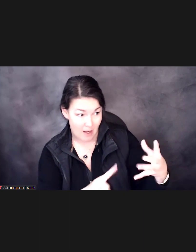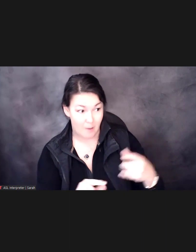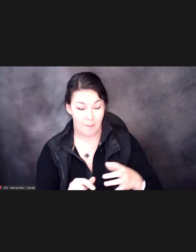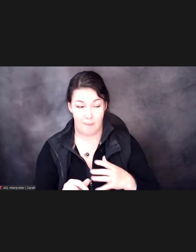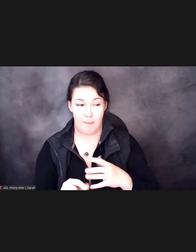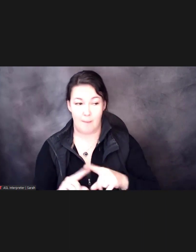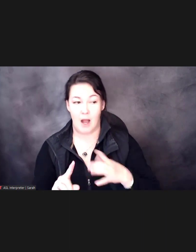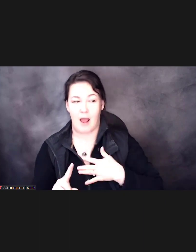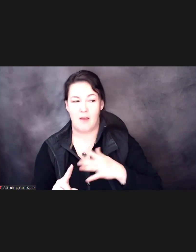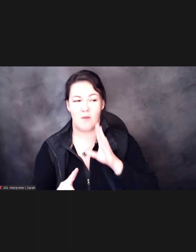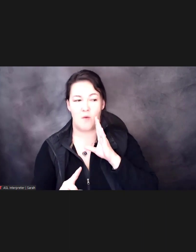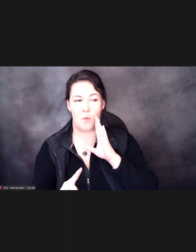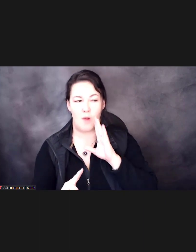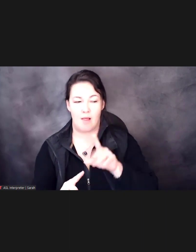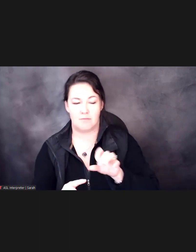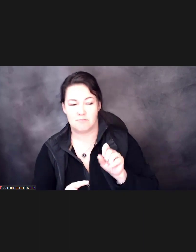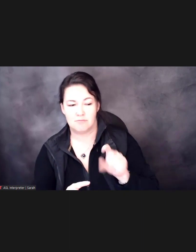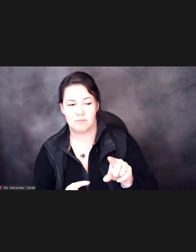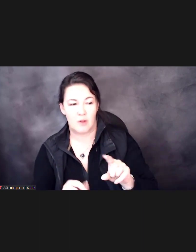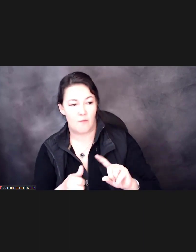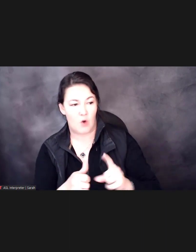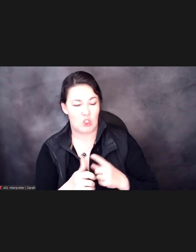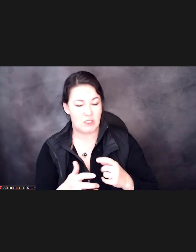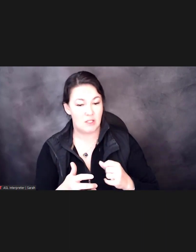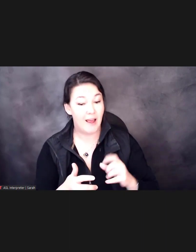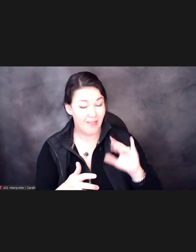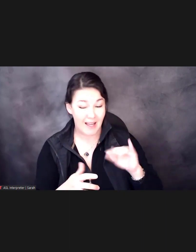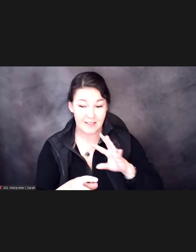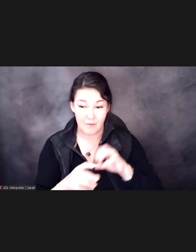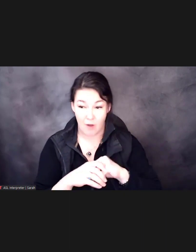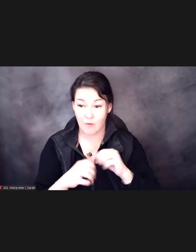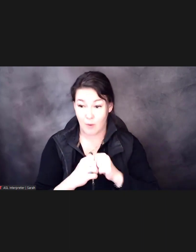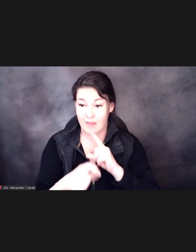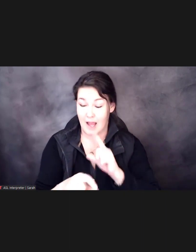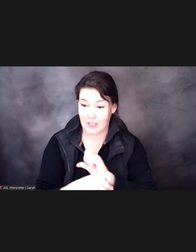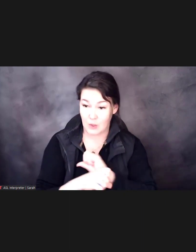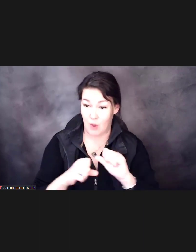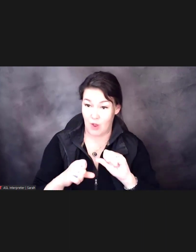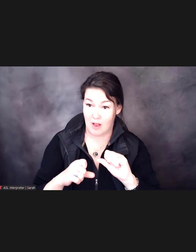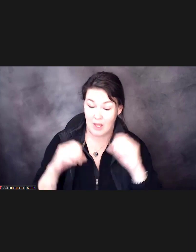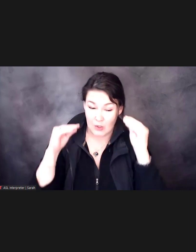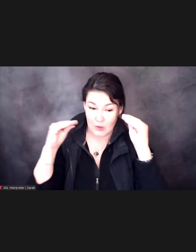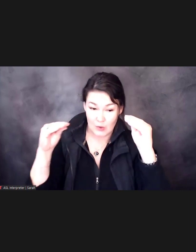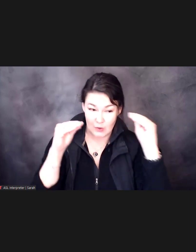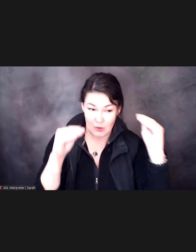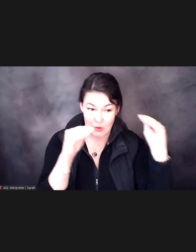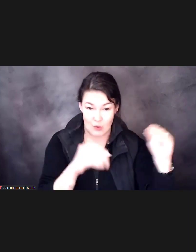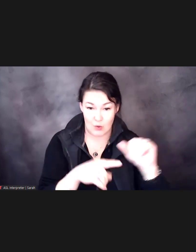I'm going to let Terry expand upon this, but the first thing is that that is apart of the actual training.